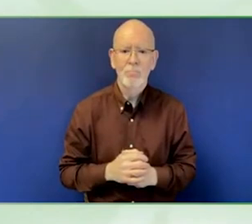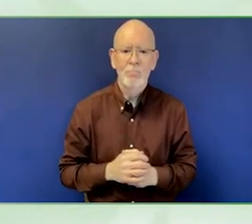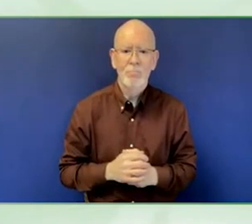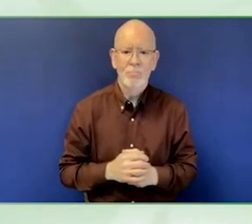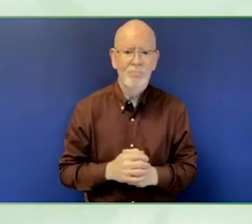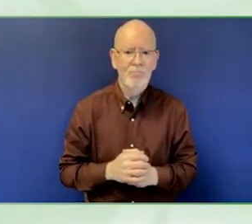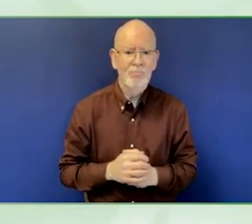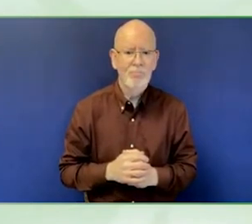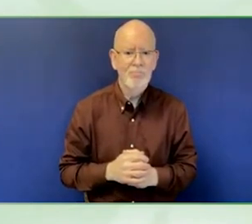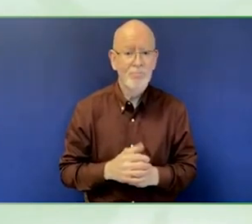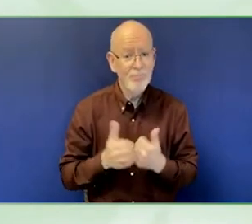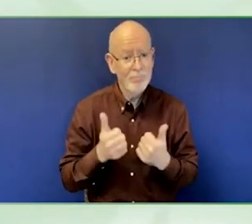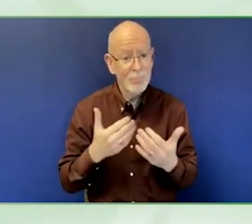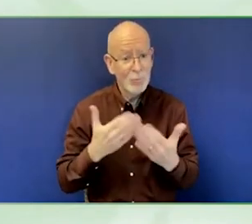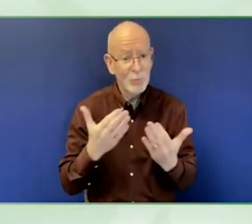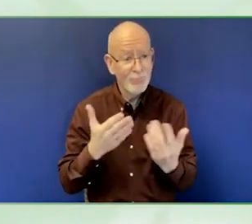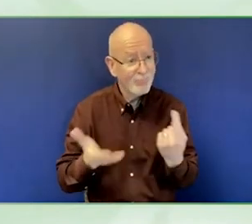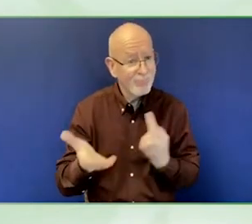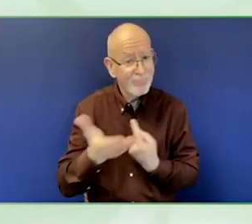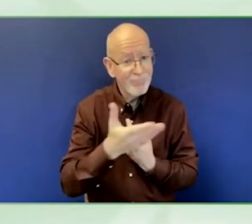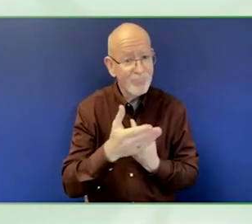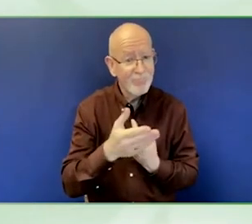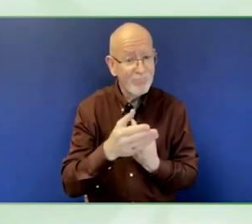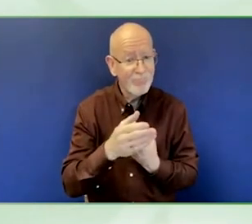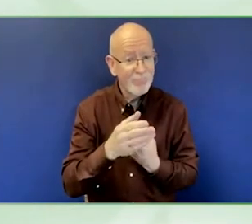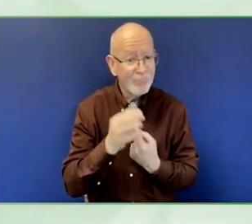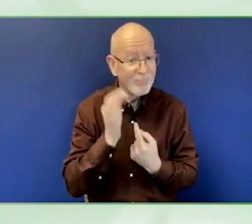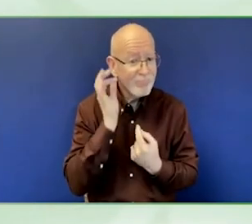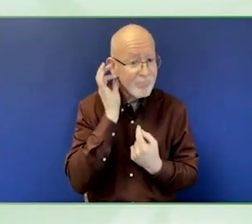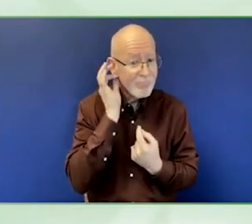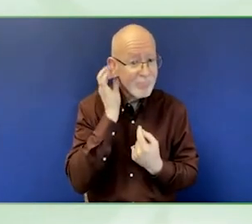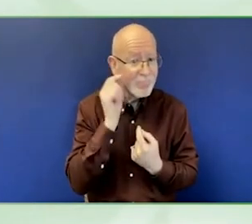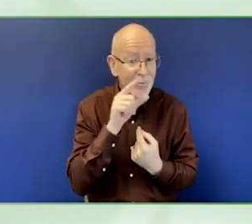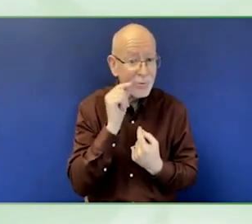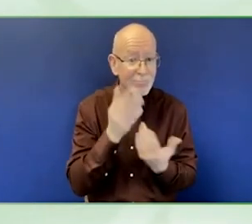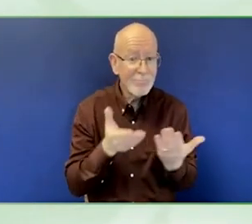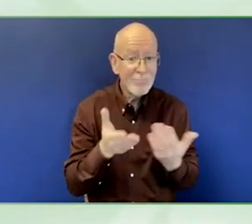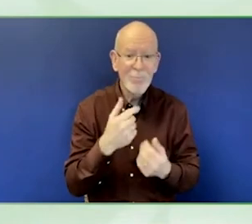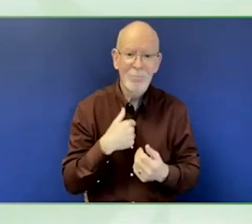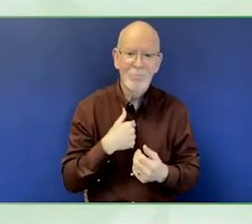My name is Charlotte, I'm the global disability adviser at the